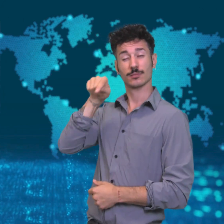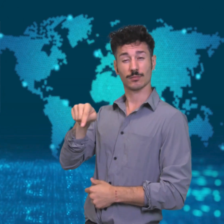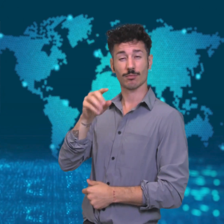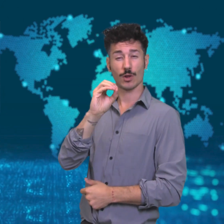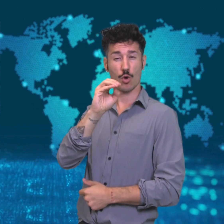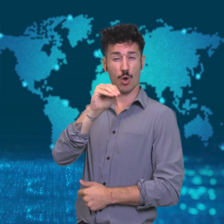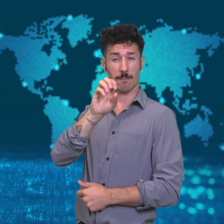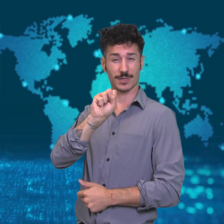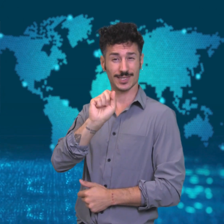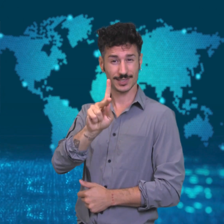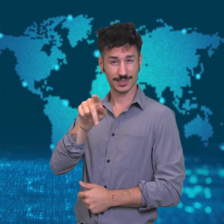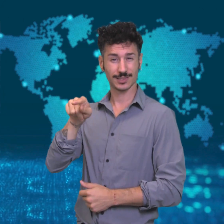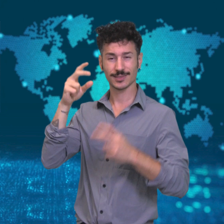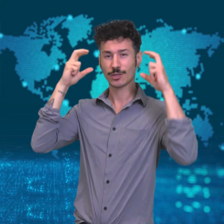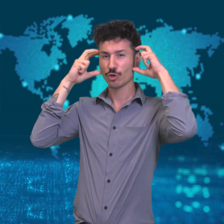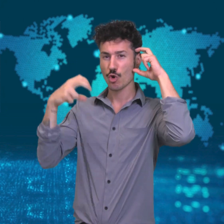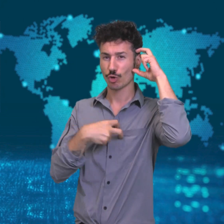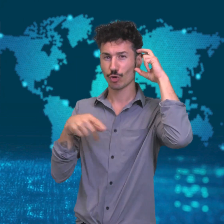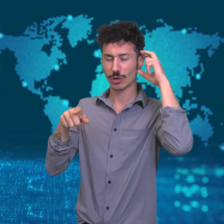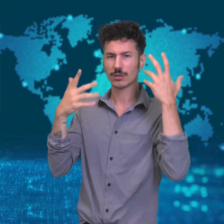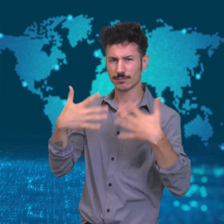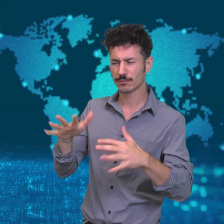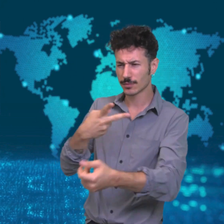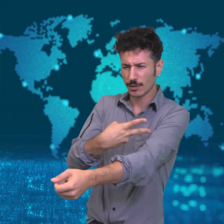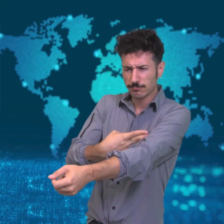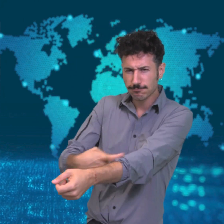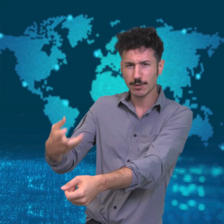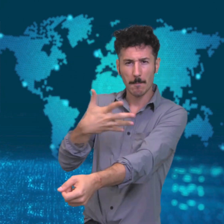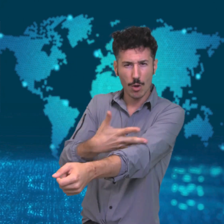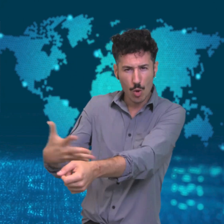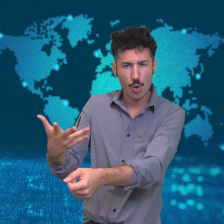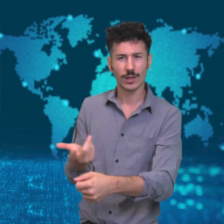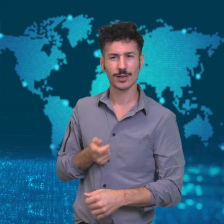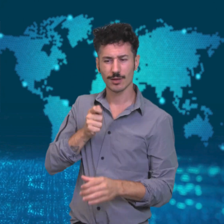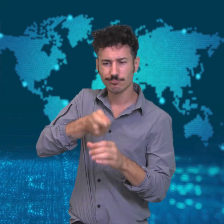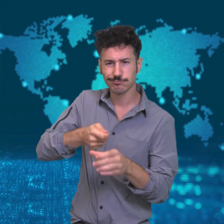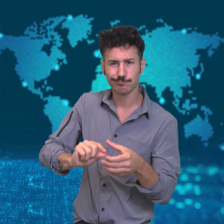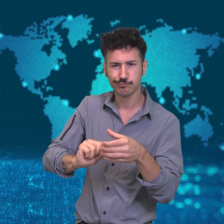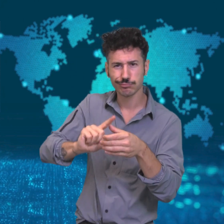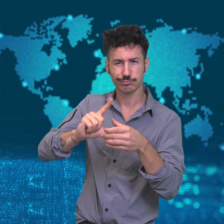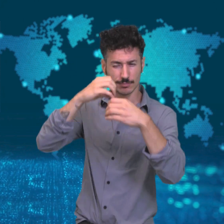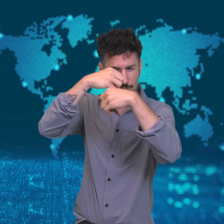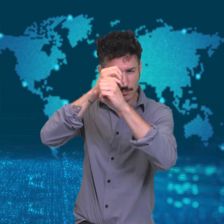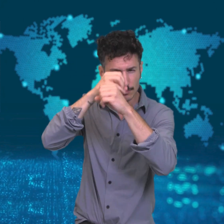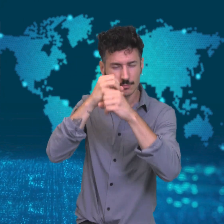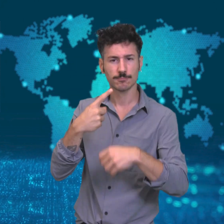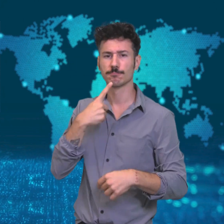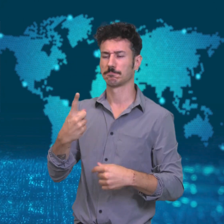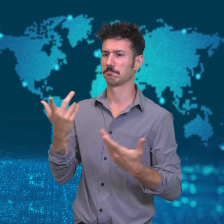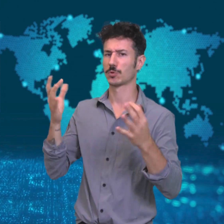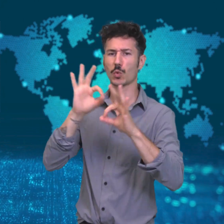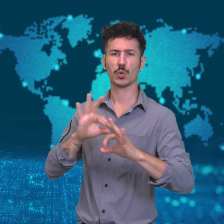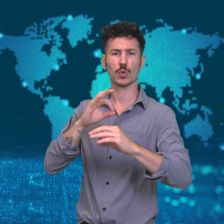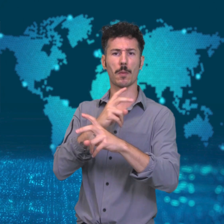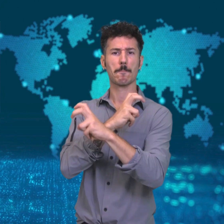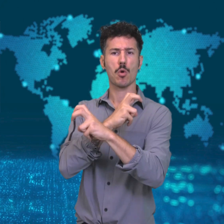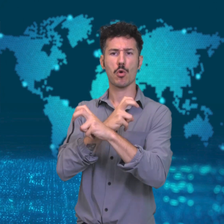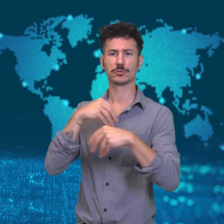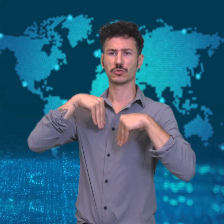Doctors in Omsk said they found no toxins in his blood or urine samples.